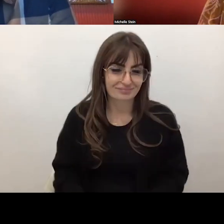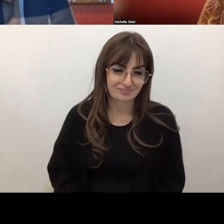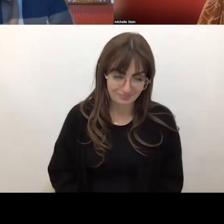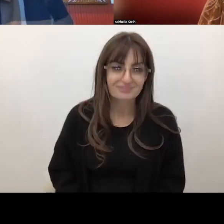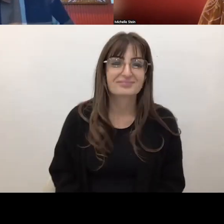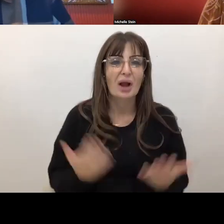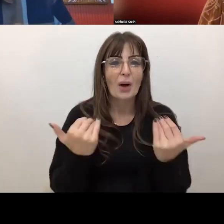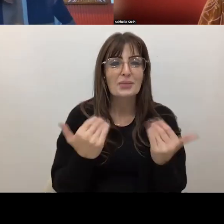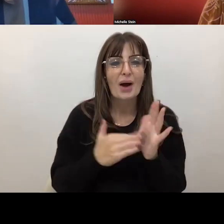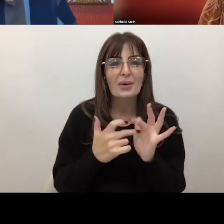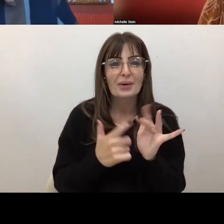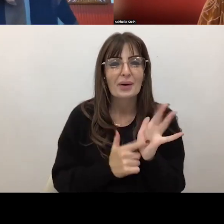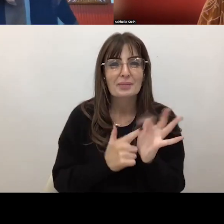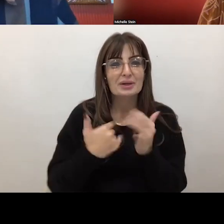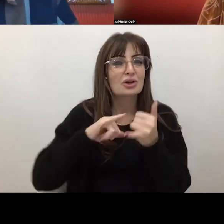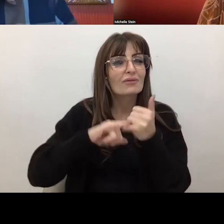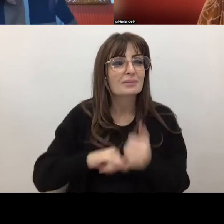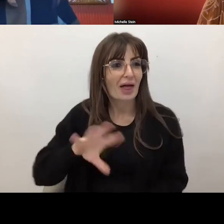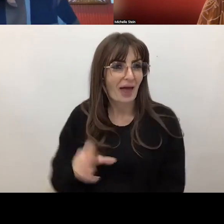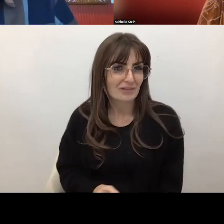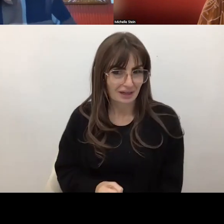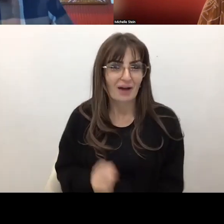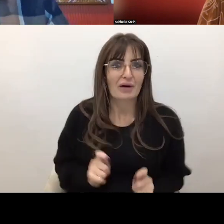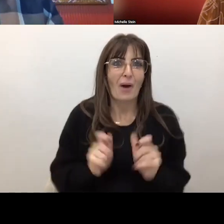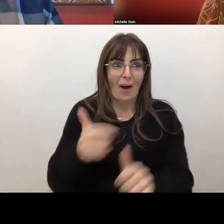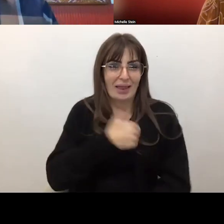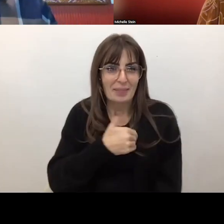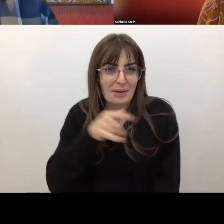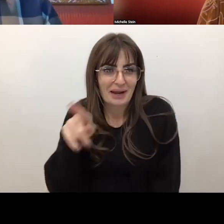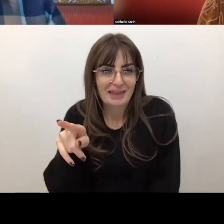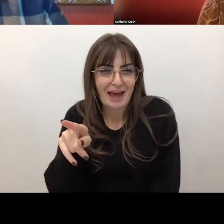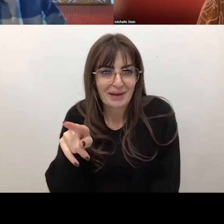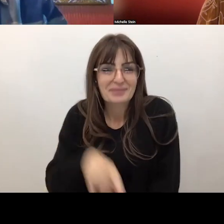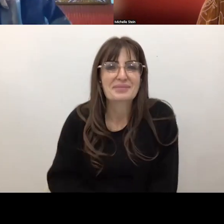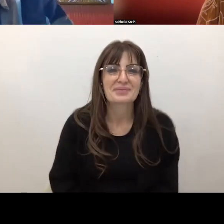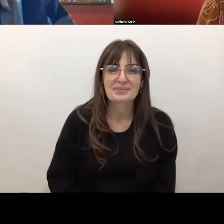Welcome, Michelle from South Africa, it is very early in the morning. And thank you for